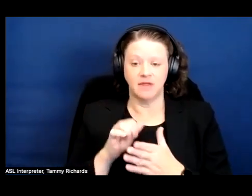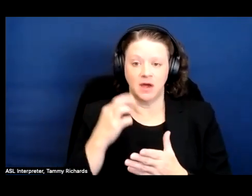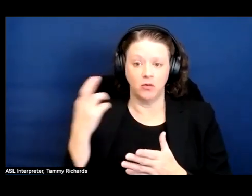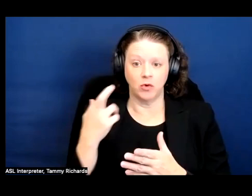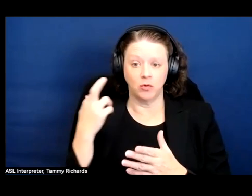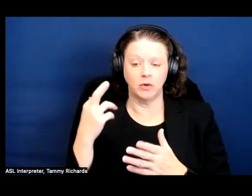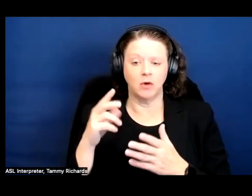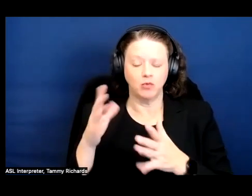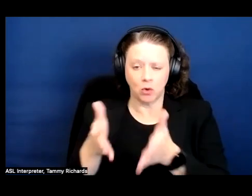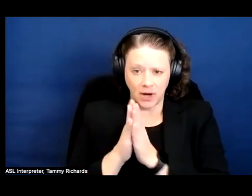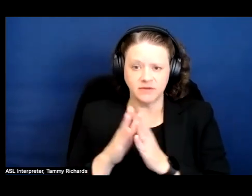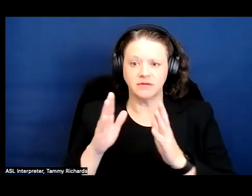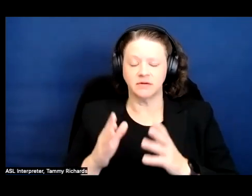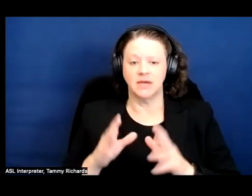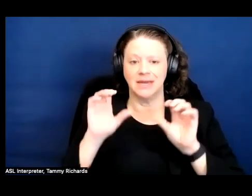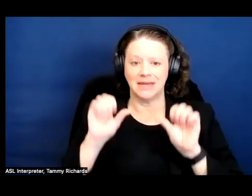physical damage to property.